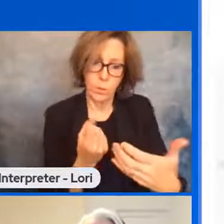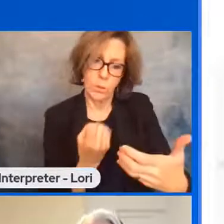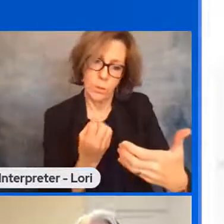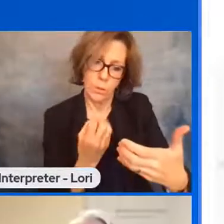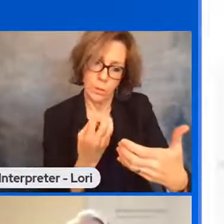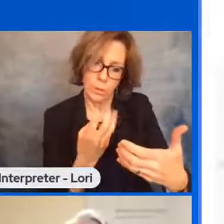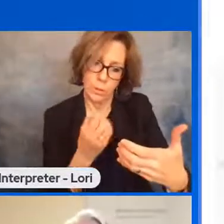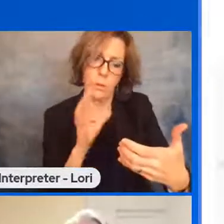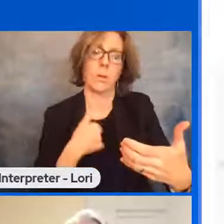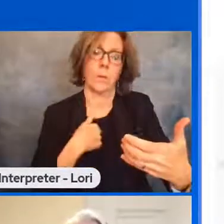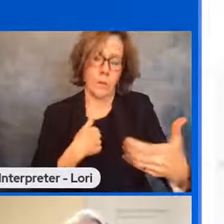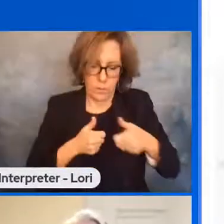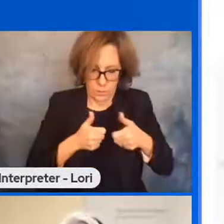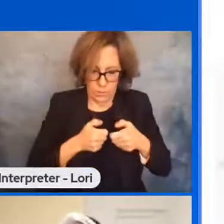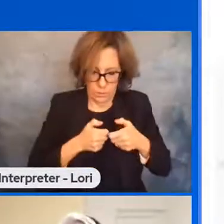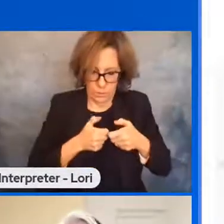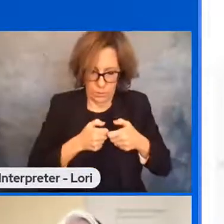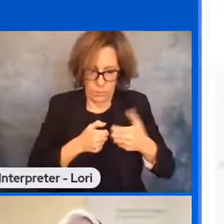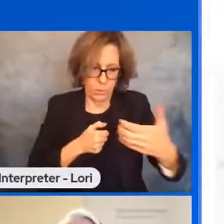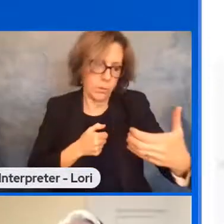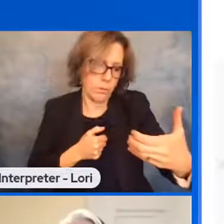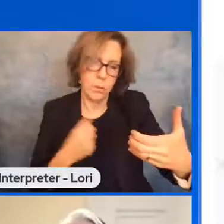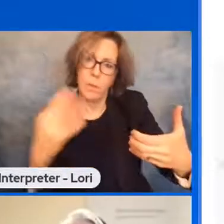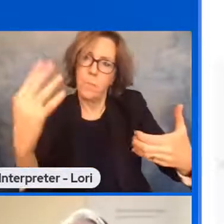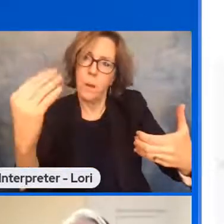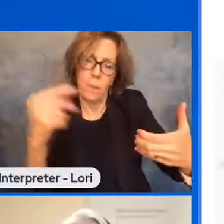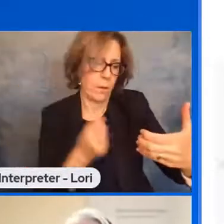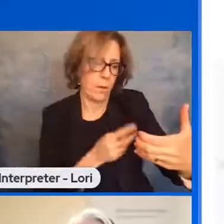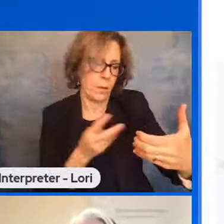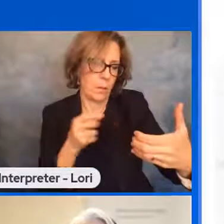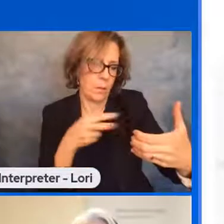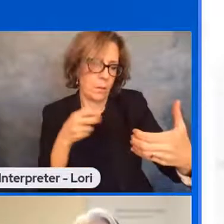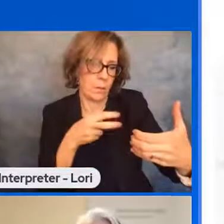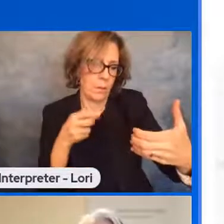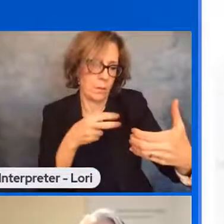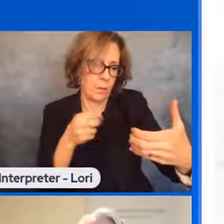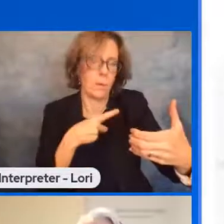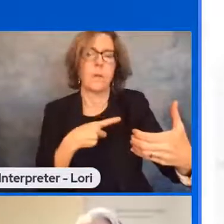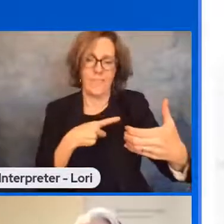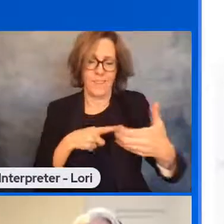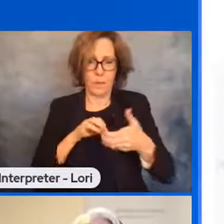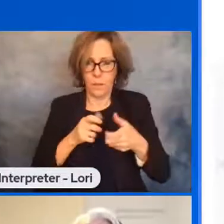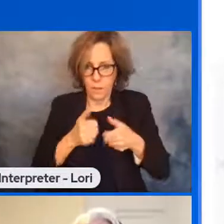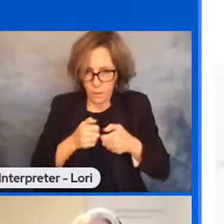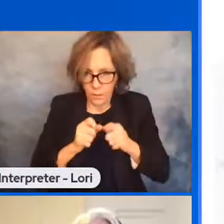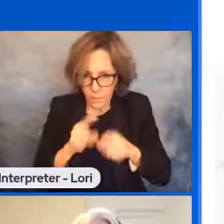Another important thing is contextual awareness. So we have the feature of sound notifications